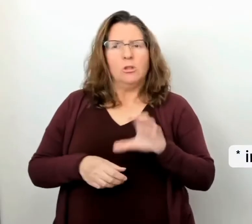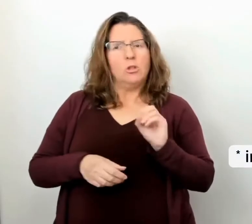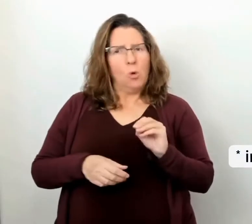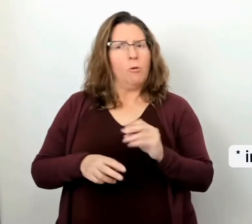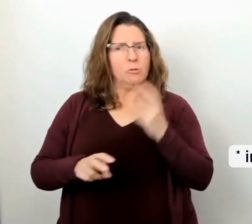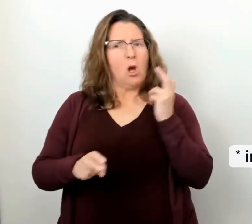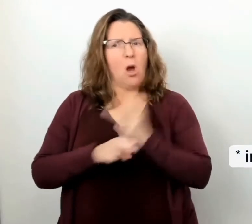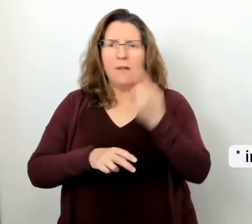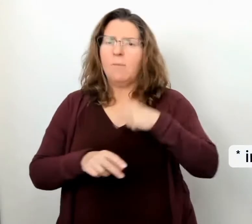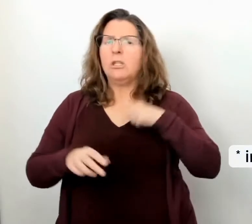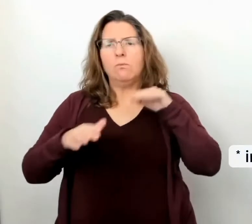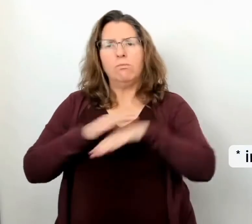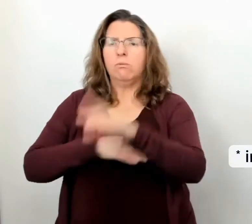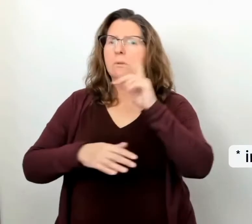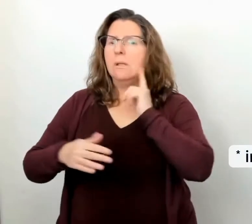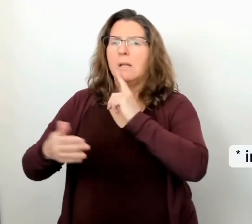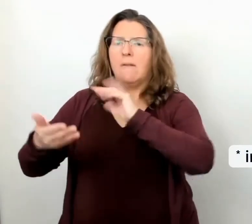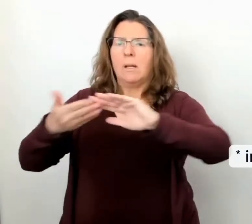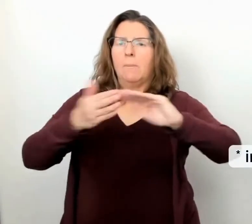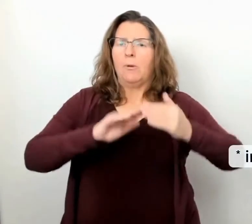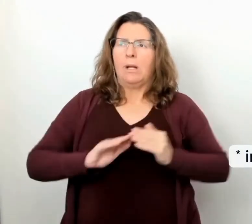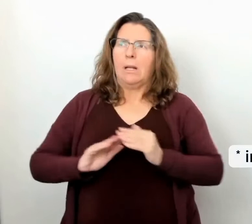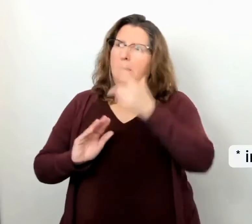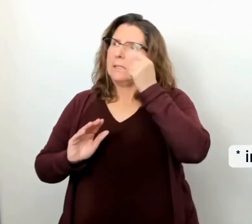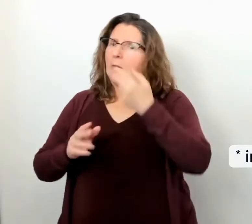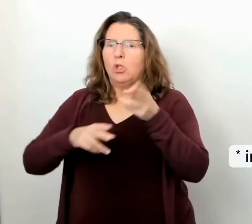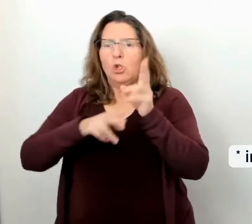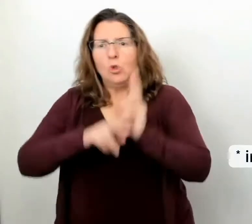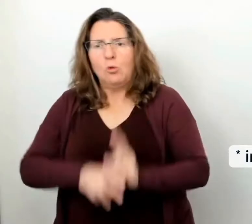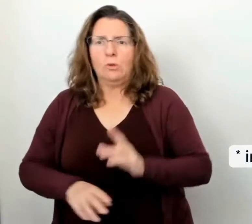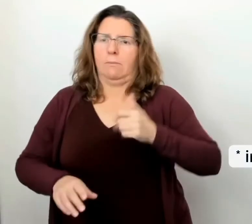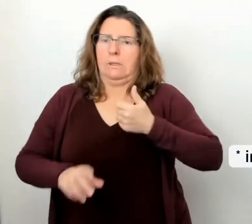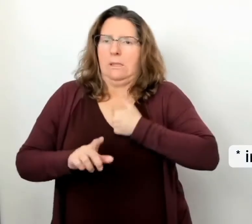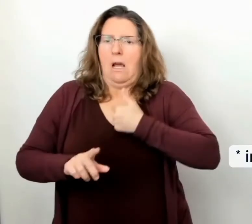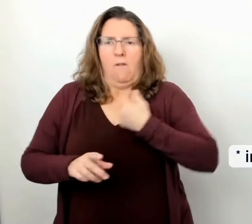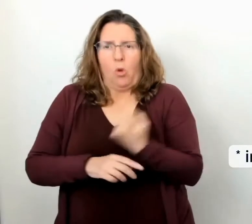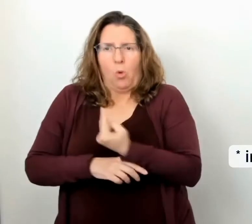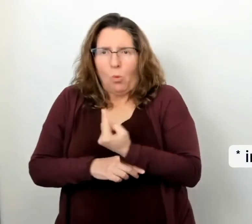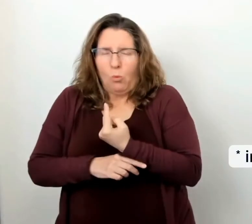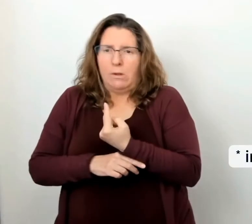As a newcomer to the deaf community later in life, it was hard for me to fit in.